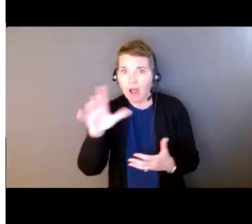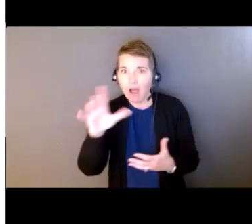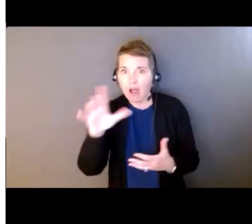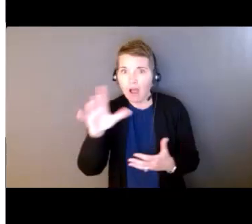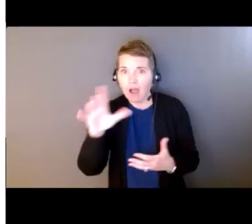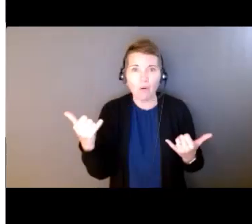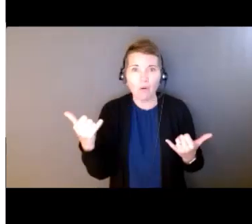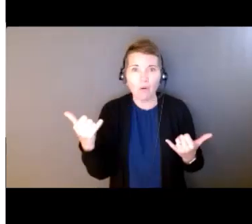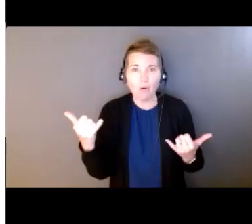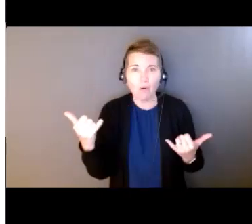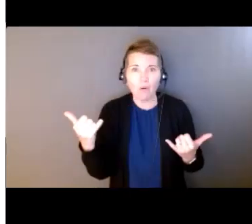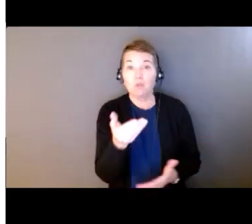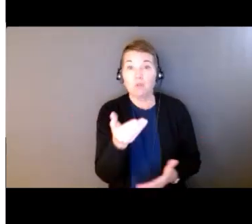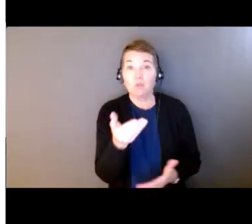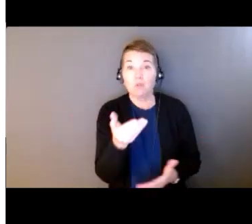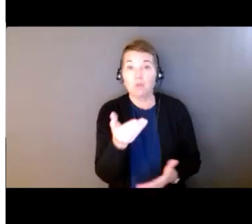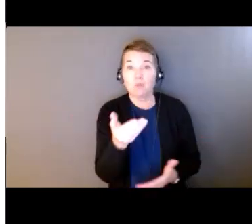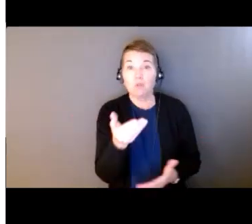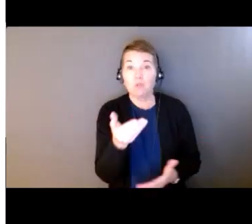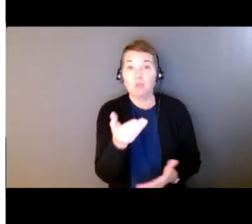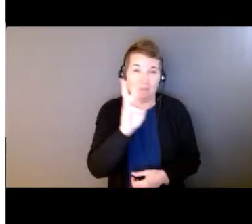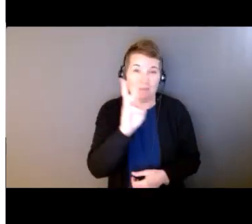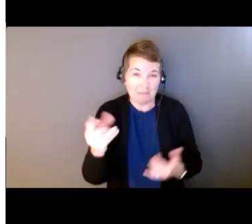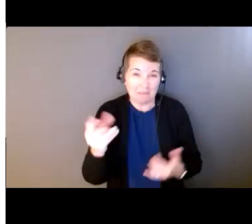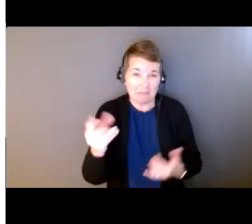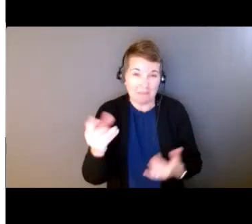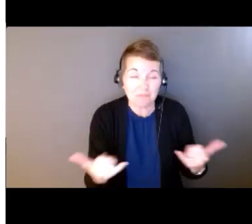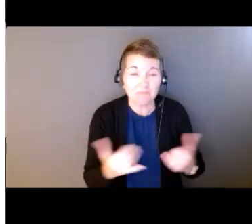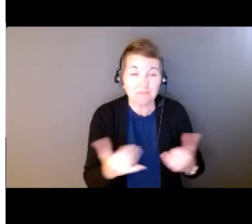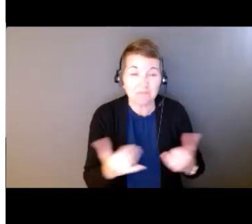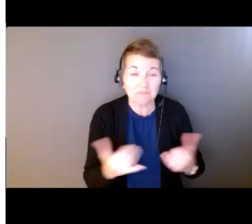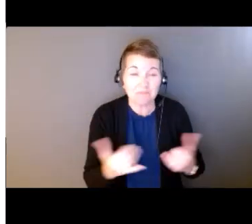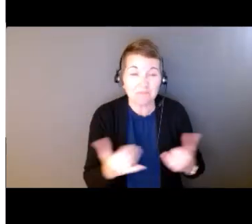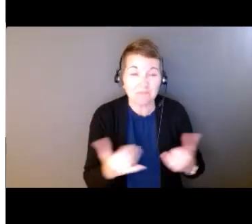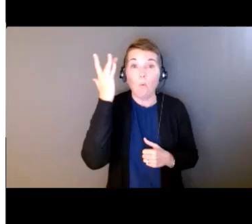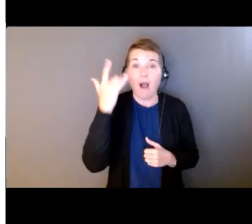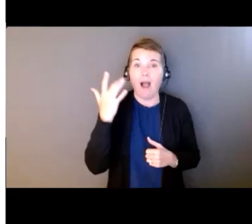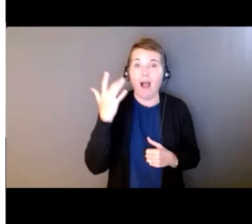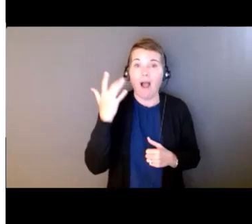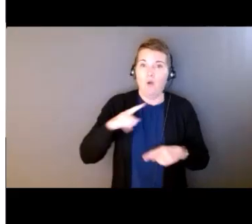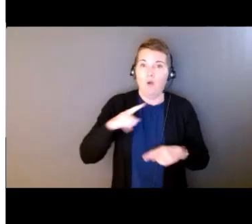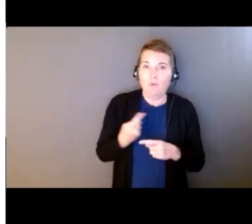Because we've been doing a phased roll-out of access, that will be coming